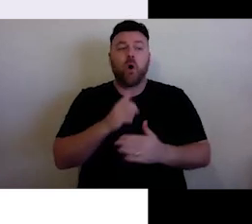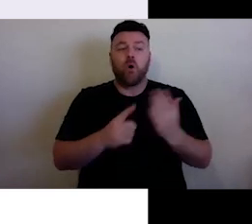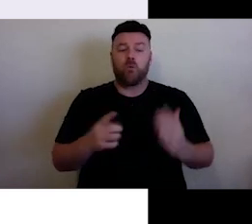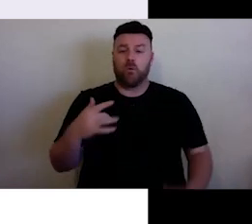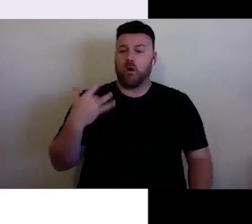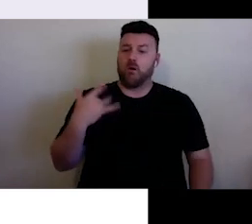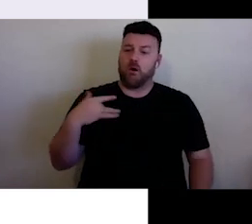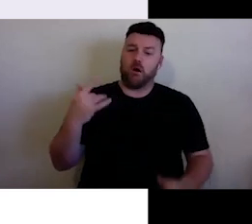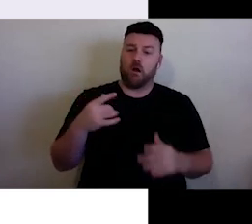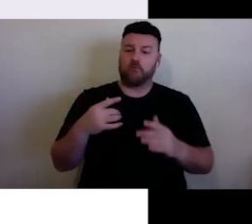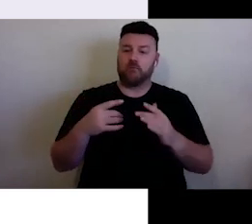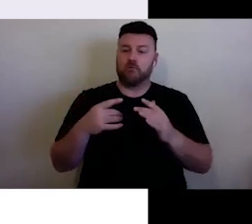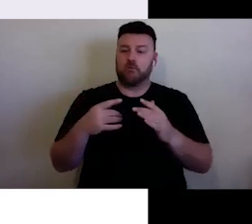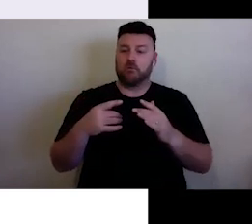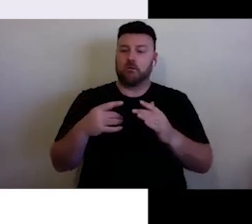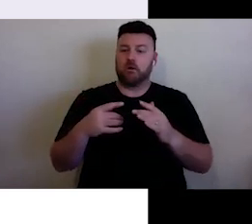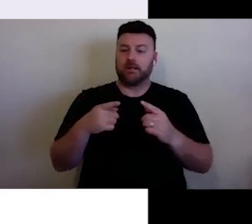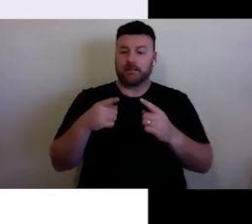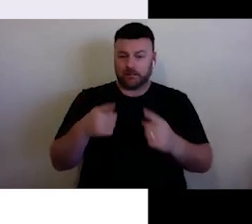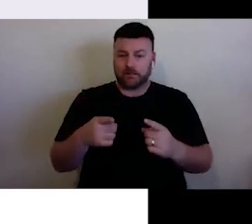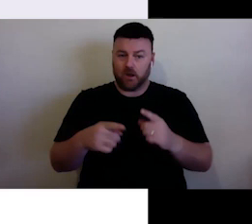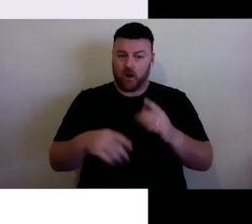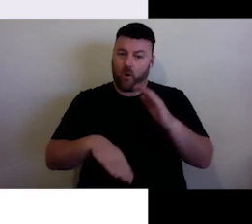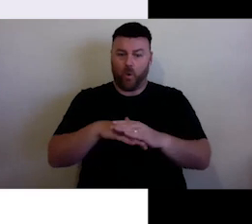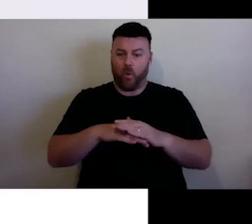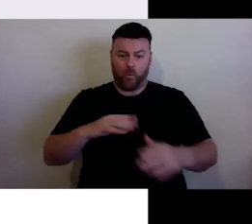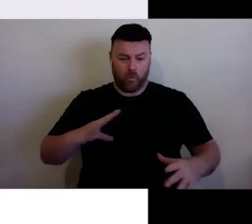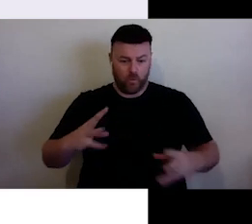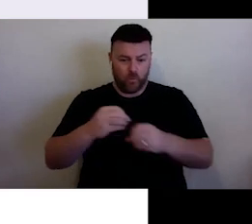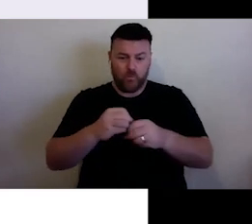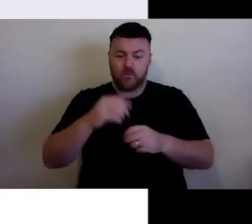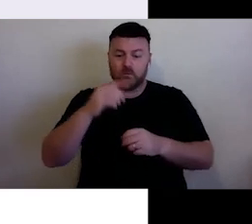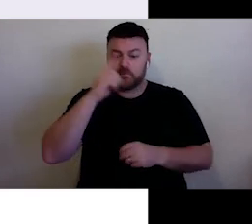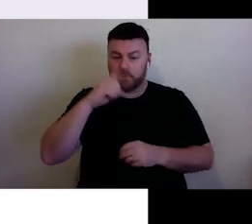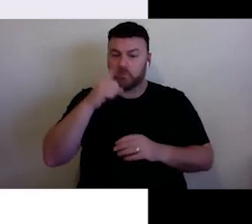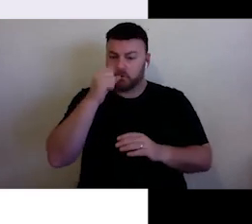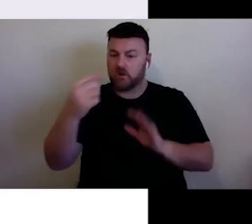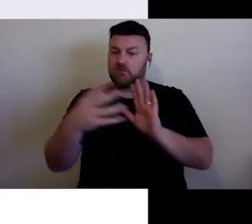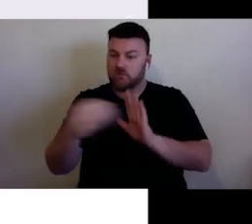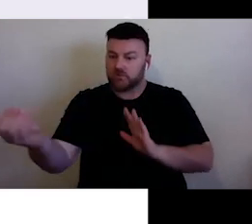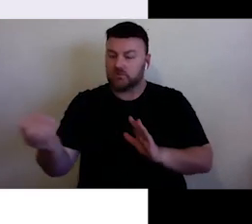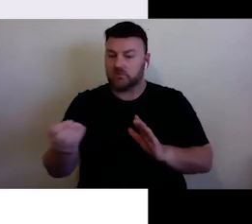it's a whole copy. So it is - no doubt it's the copyright right to